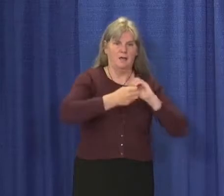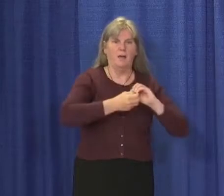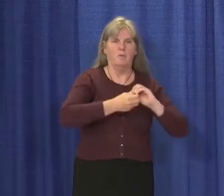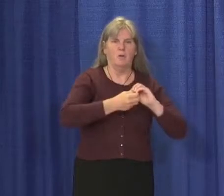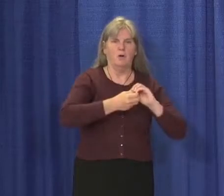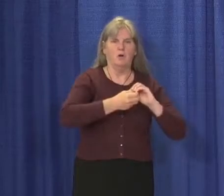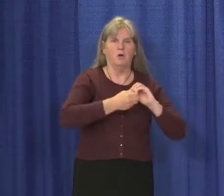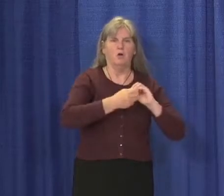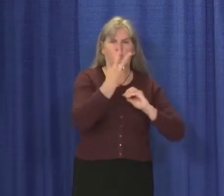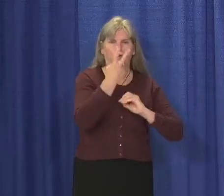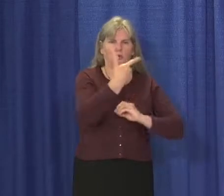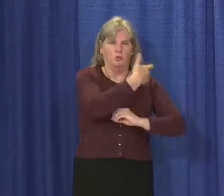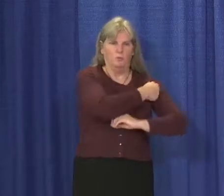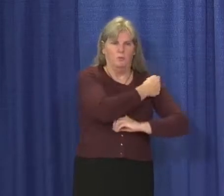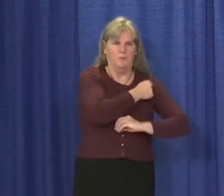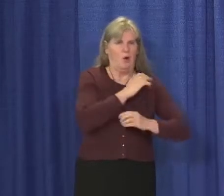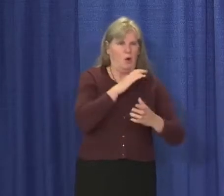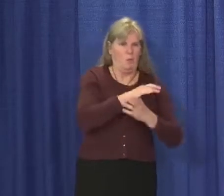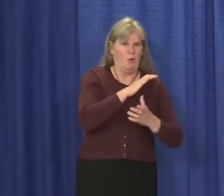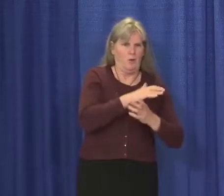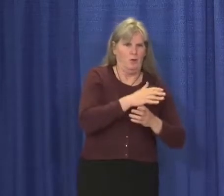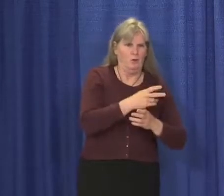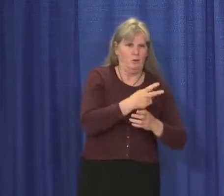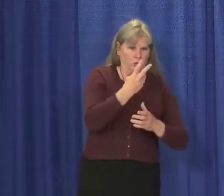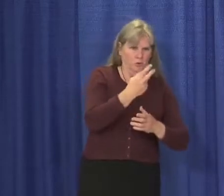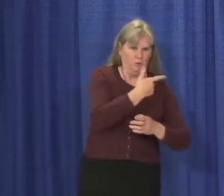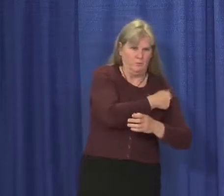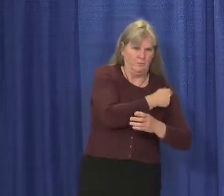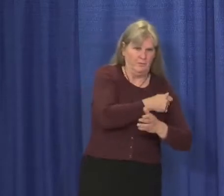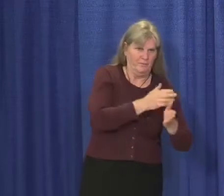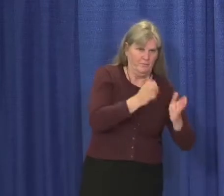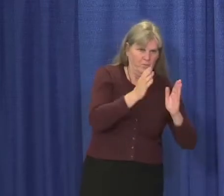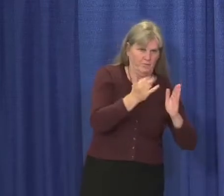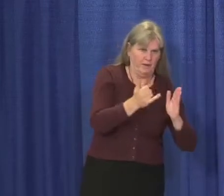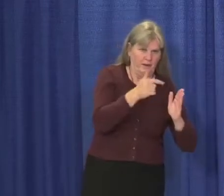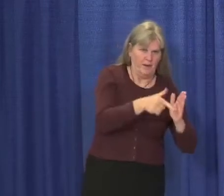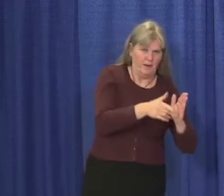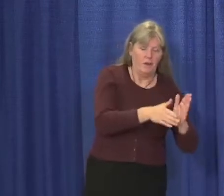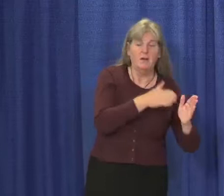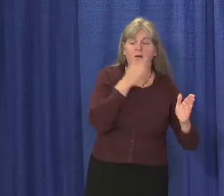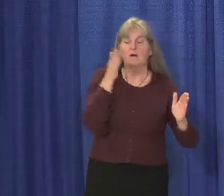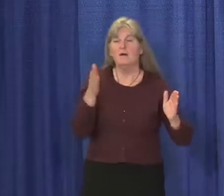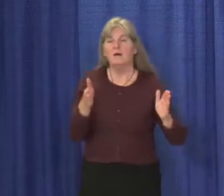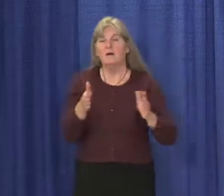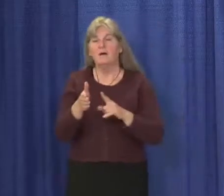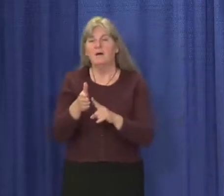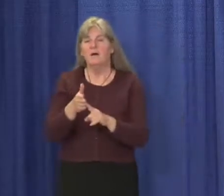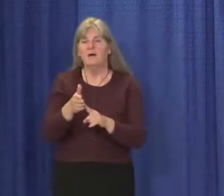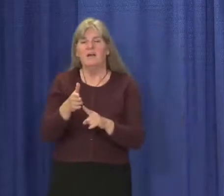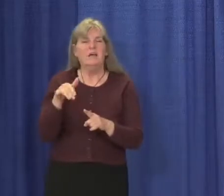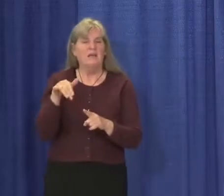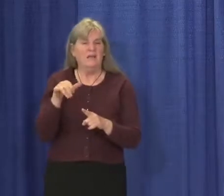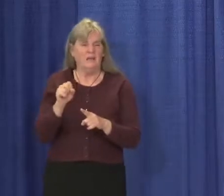what of Moderna and that's the priority effort. There will almost certainly be